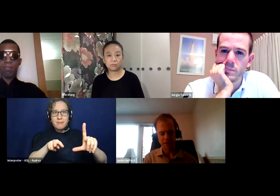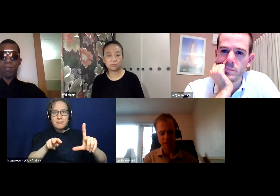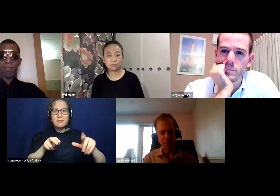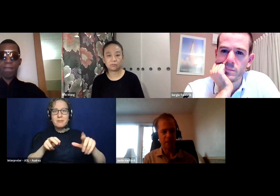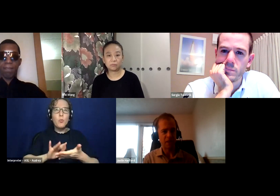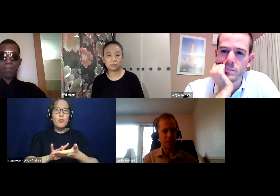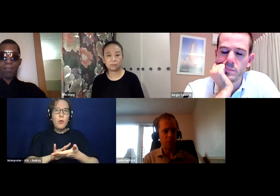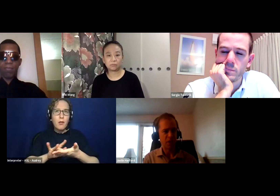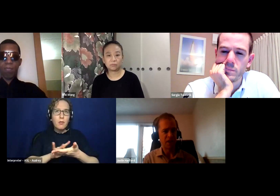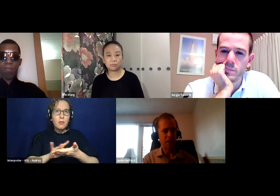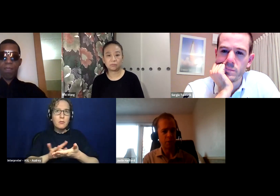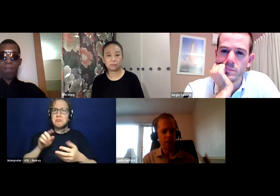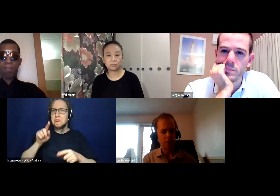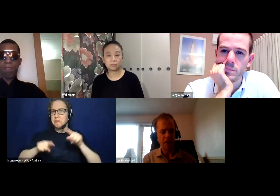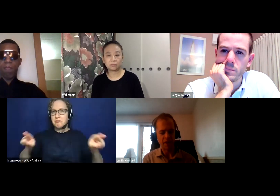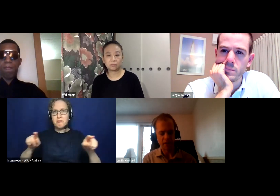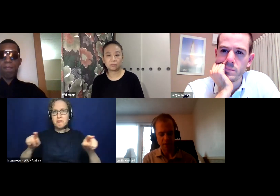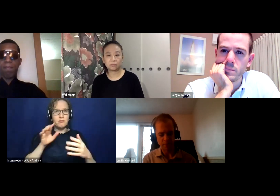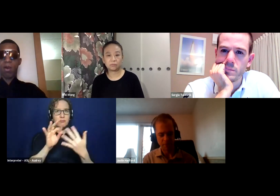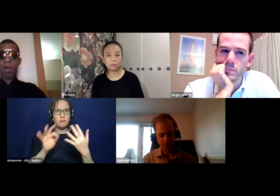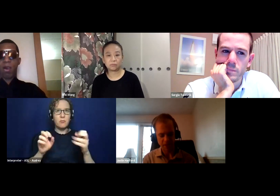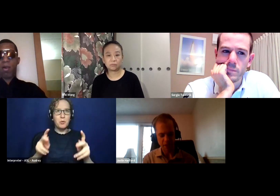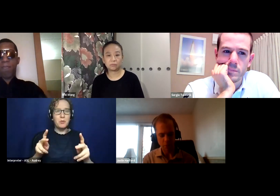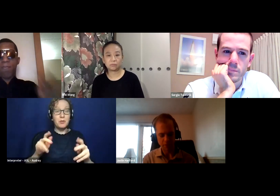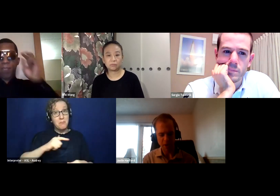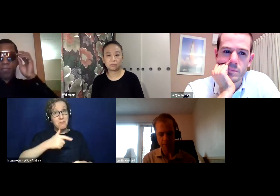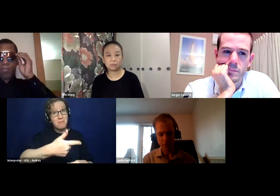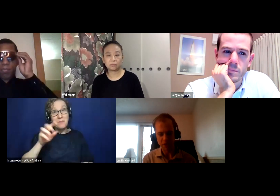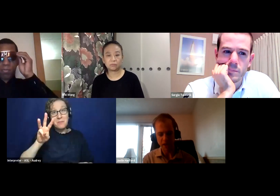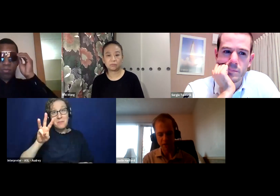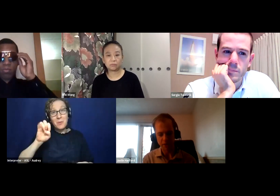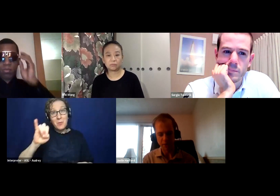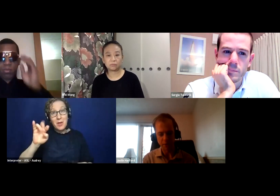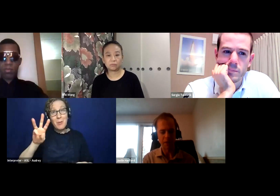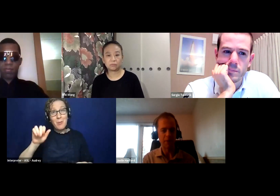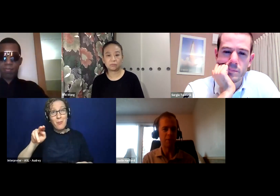Justice. And moving on now to Wei Wang, I think one of my first challenges or one of my first